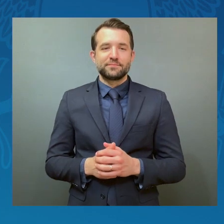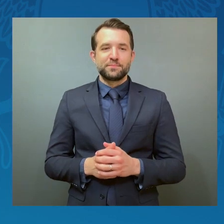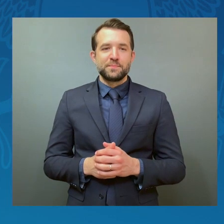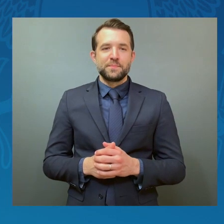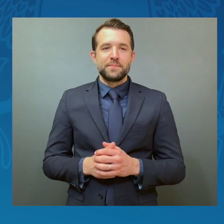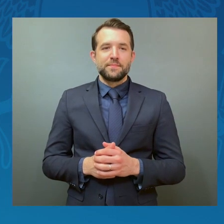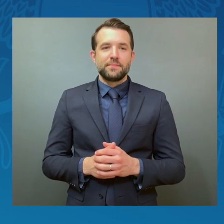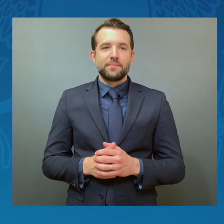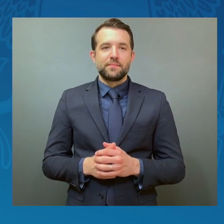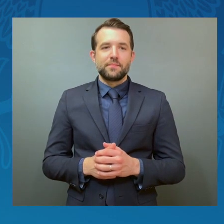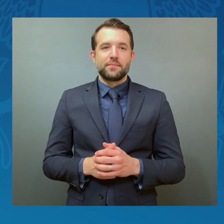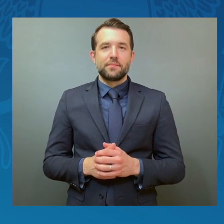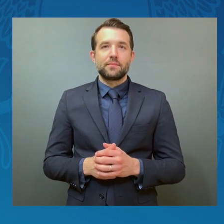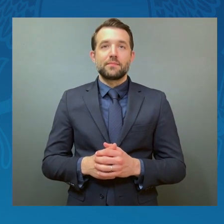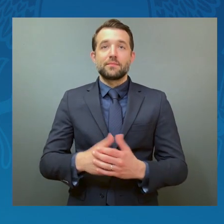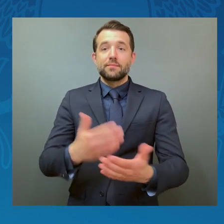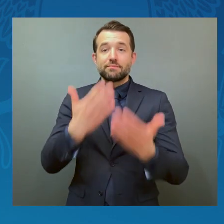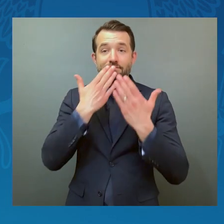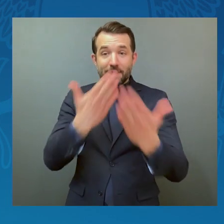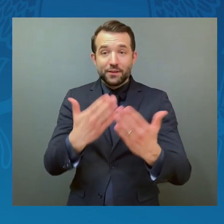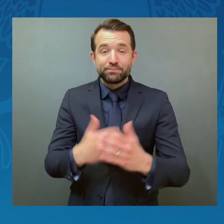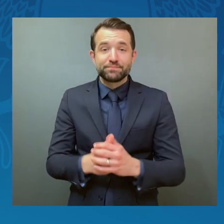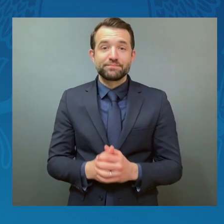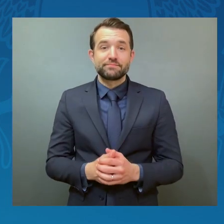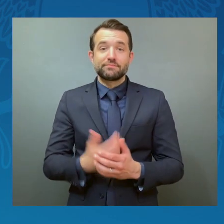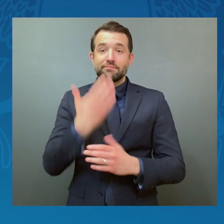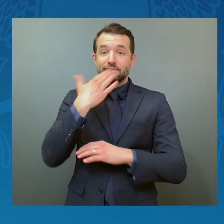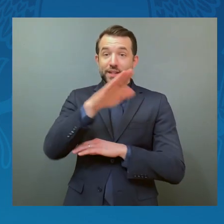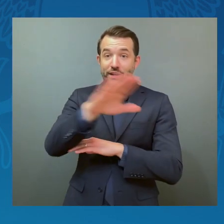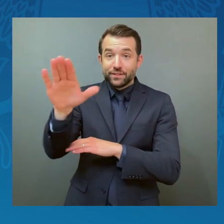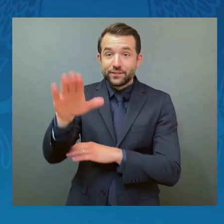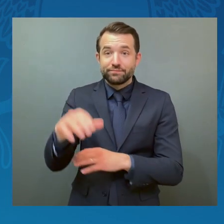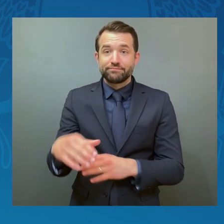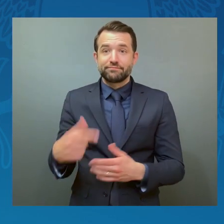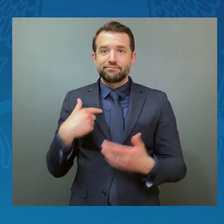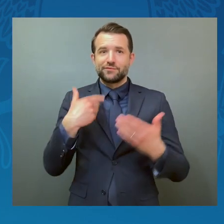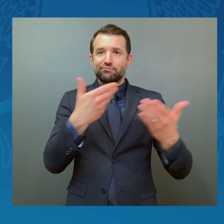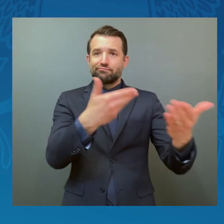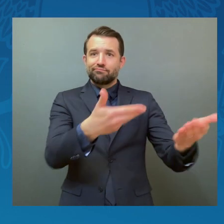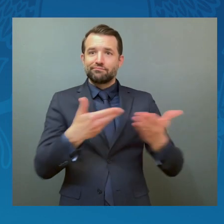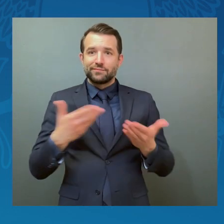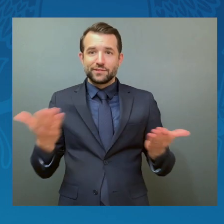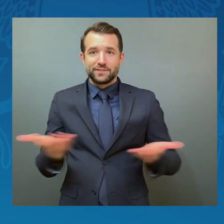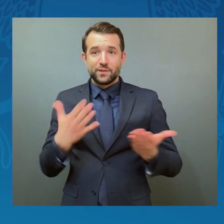Mr. Deese: Thank you, good afternoon, and welcome to the White House for this important